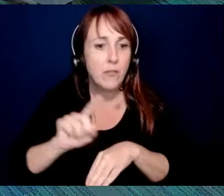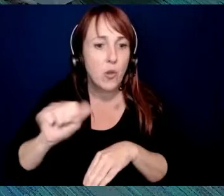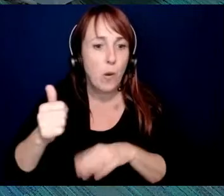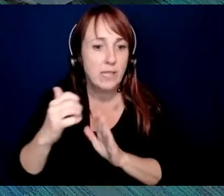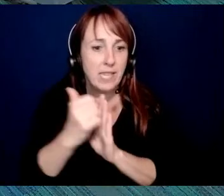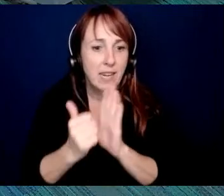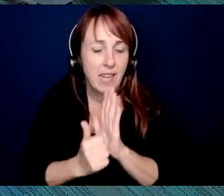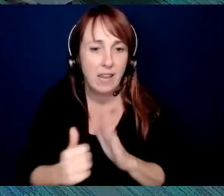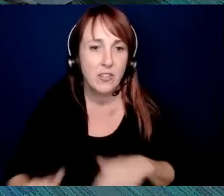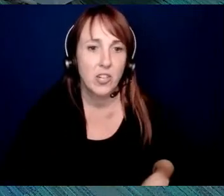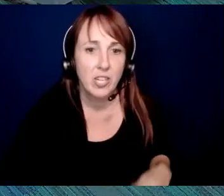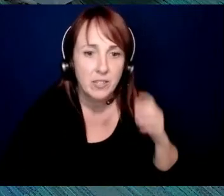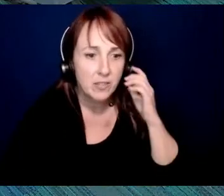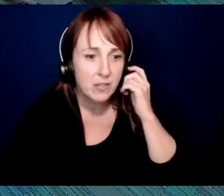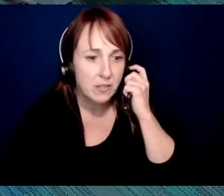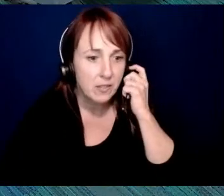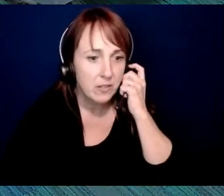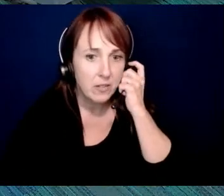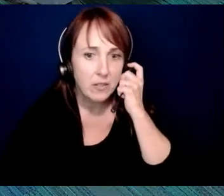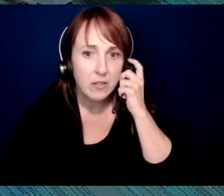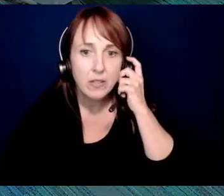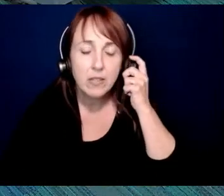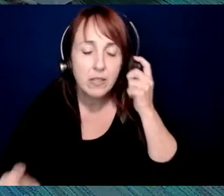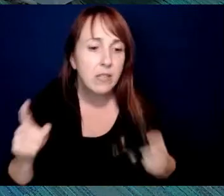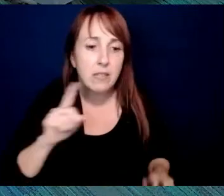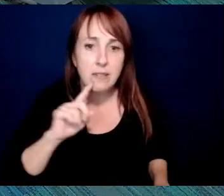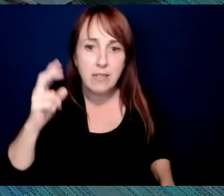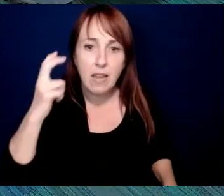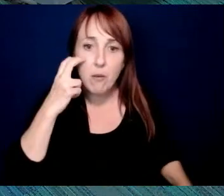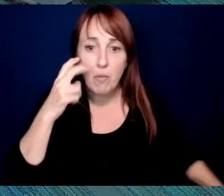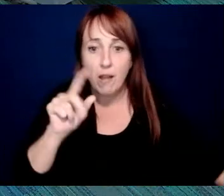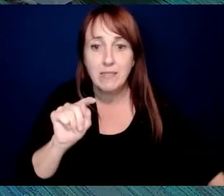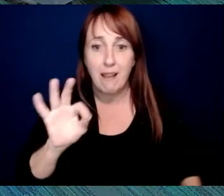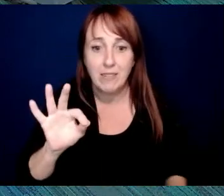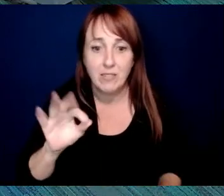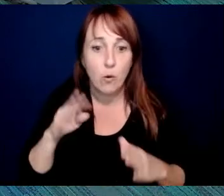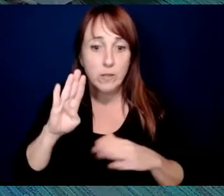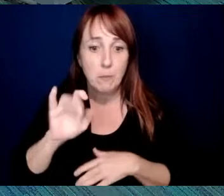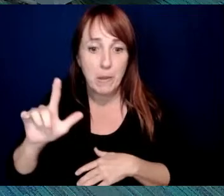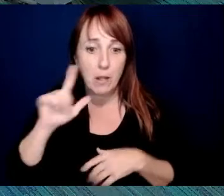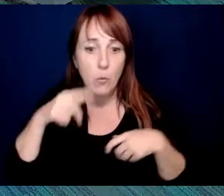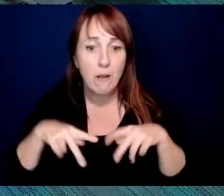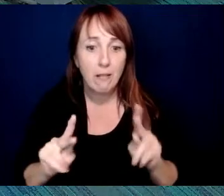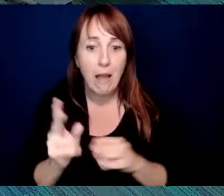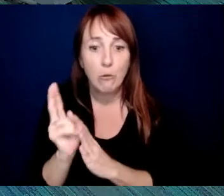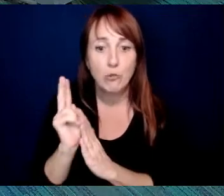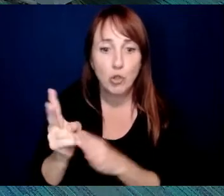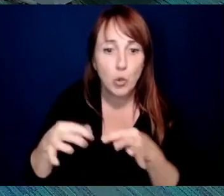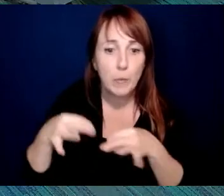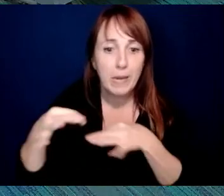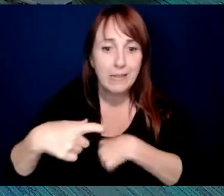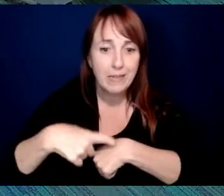Okay, because this is a deaf line task force bill, we will allow two minutes for this,